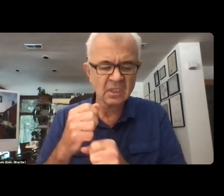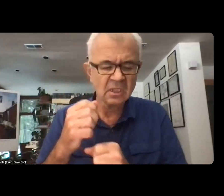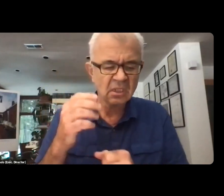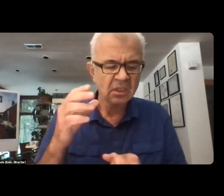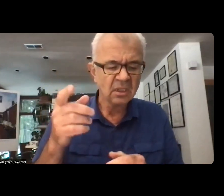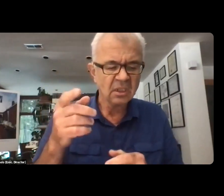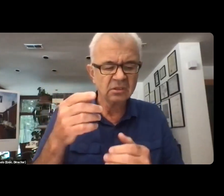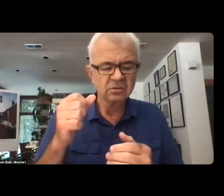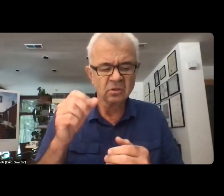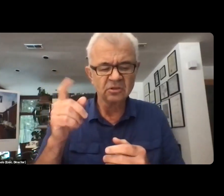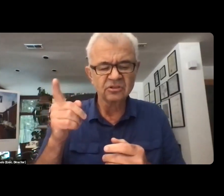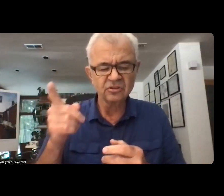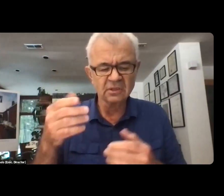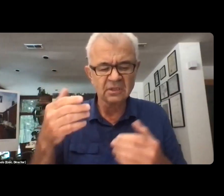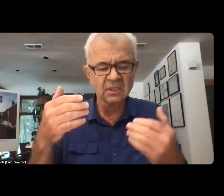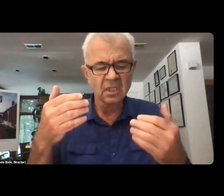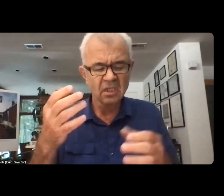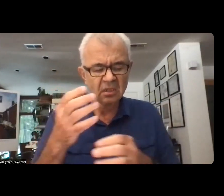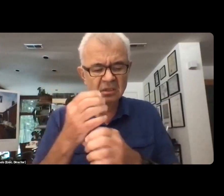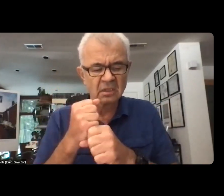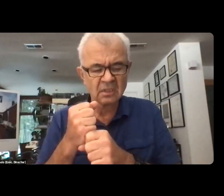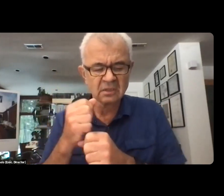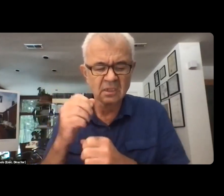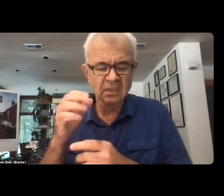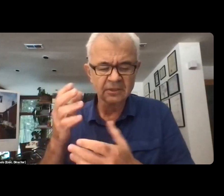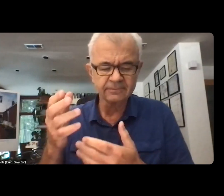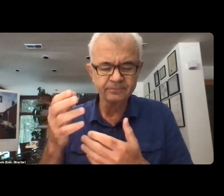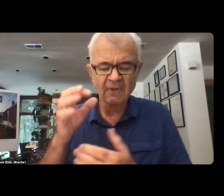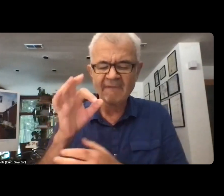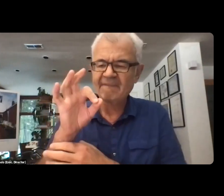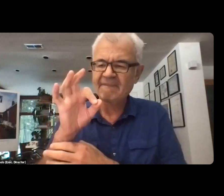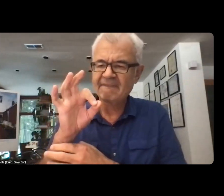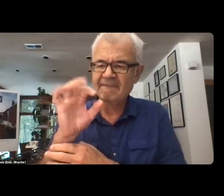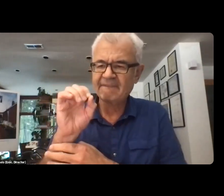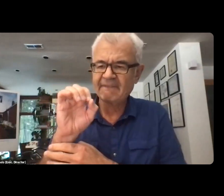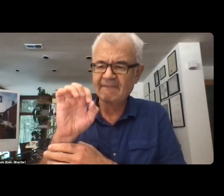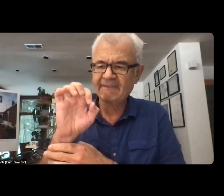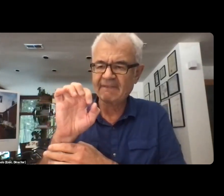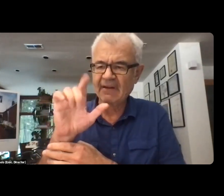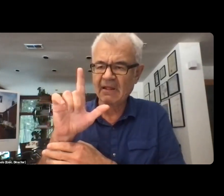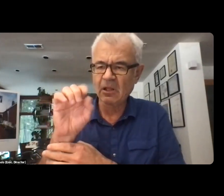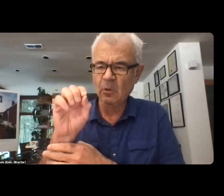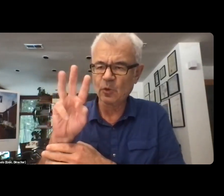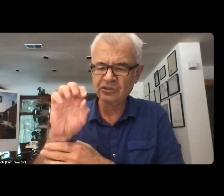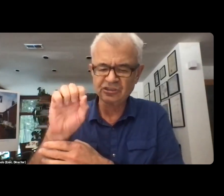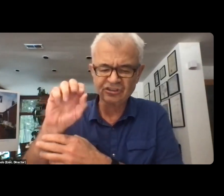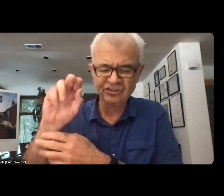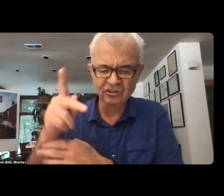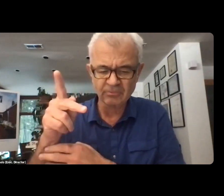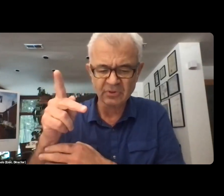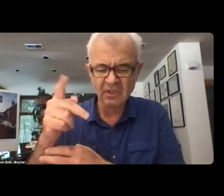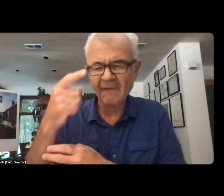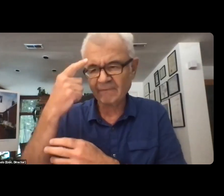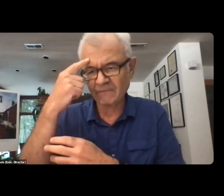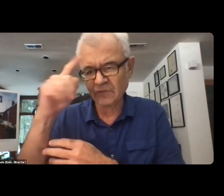And she's been there for about 3 weeks [I believe] now.